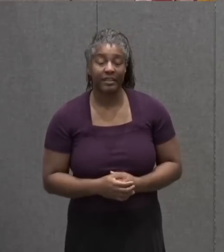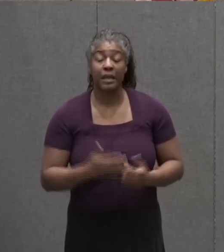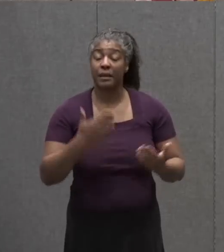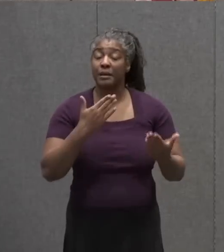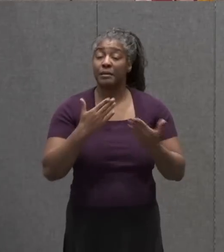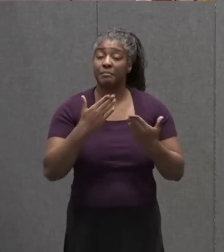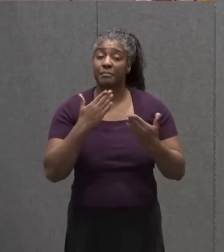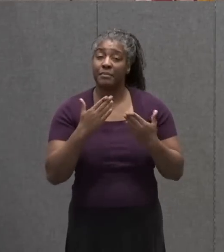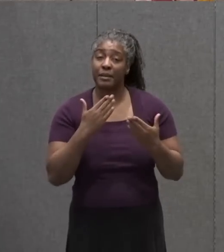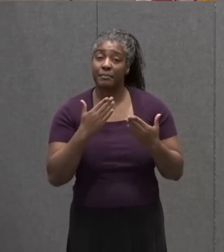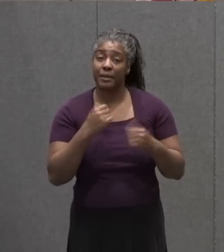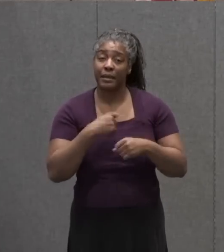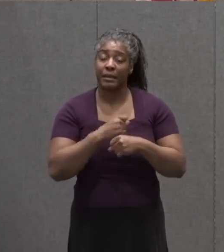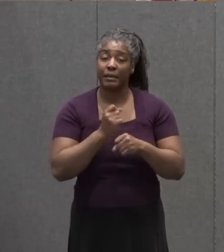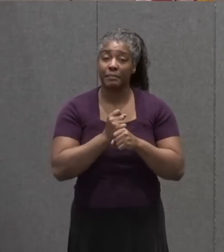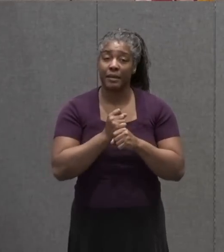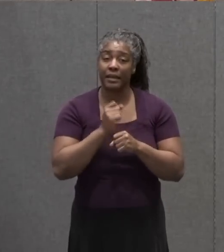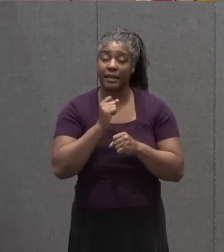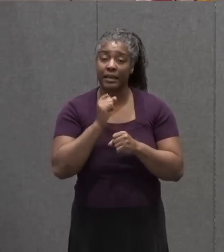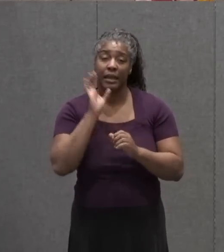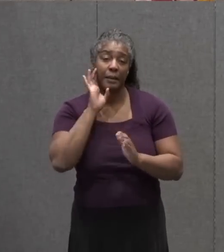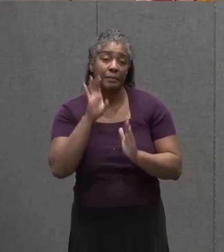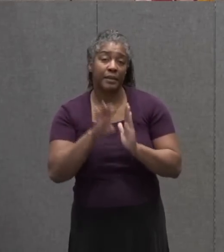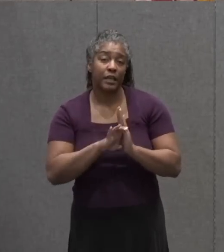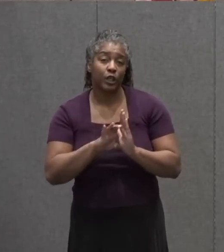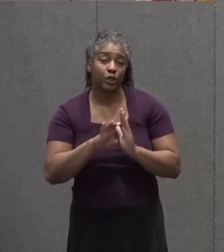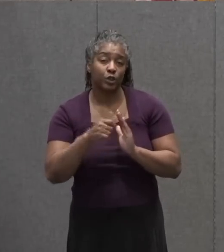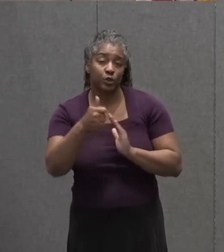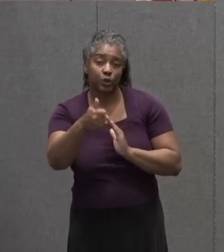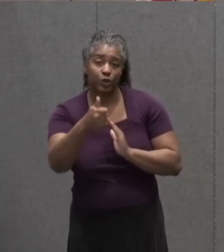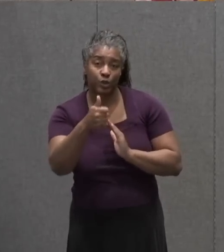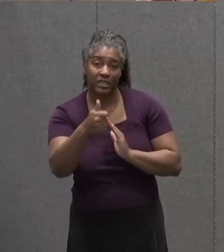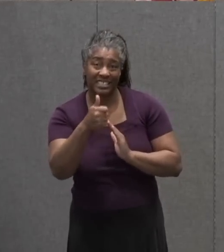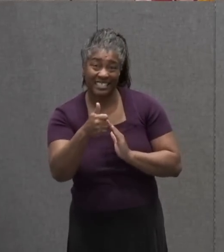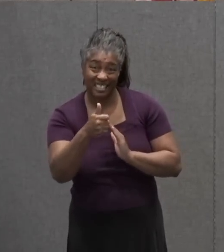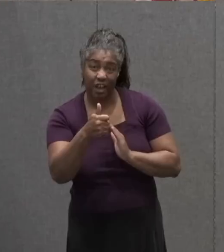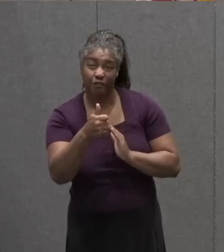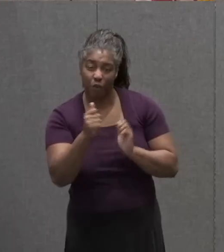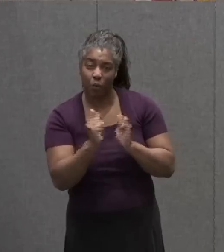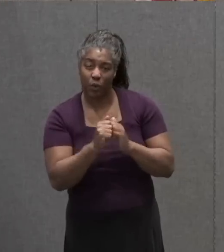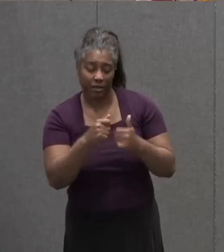and then explain to someone your picture. Maybe teach someone today about